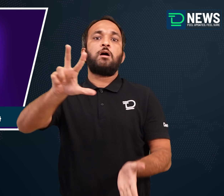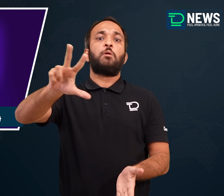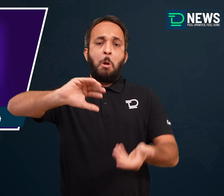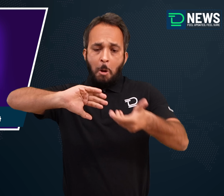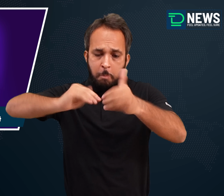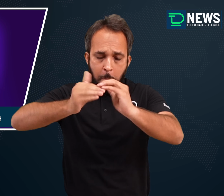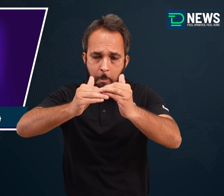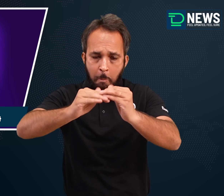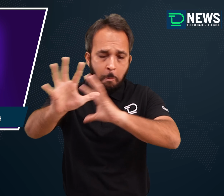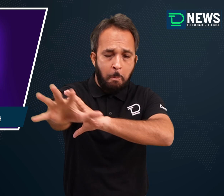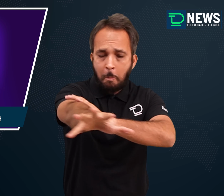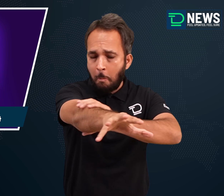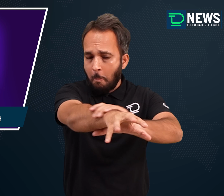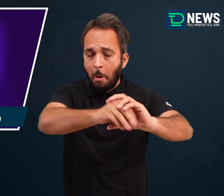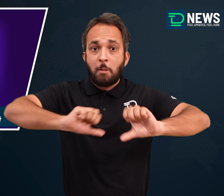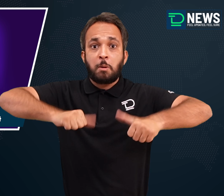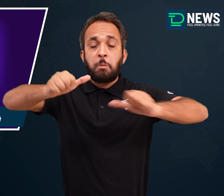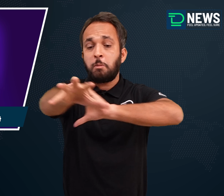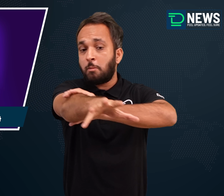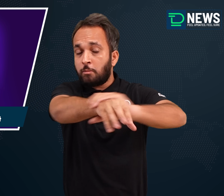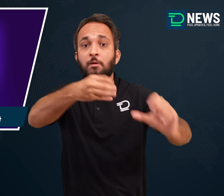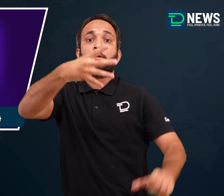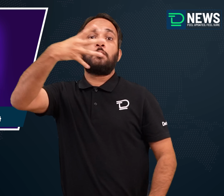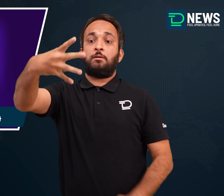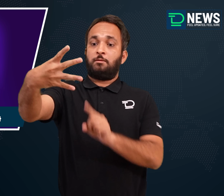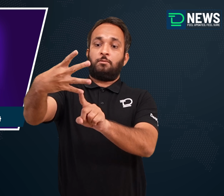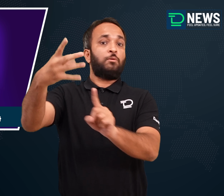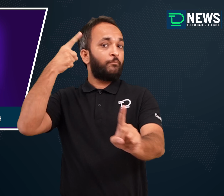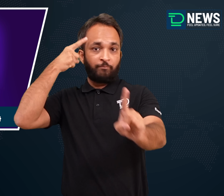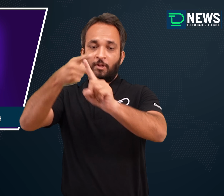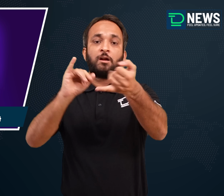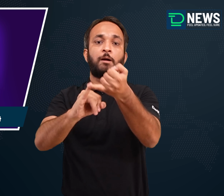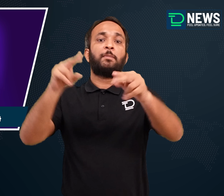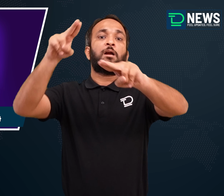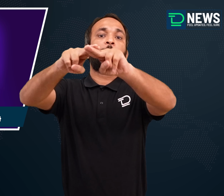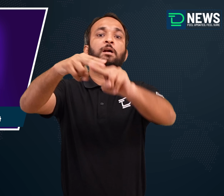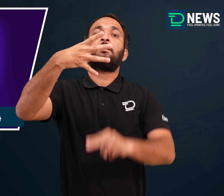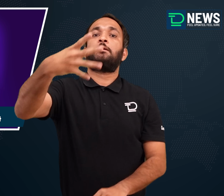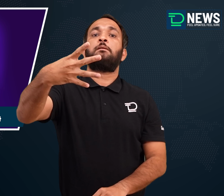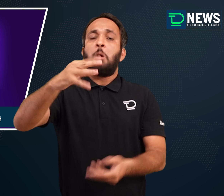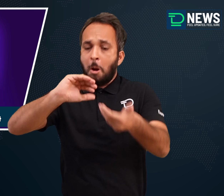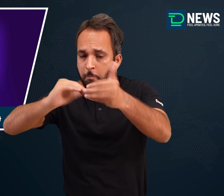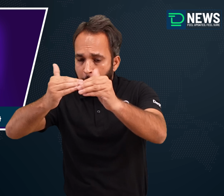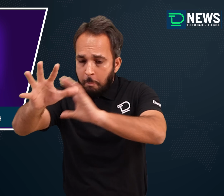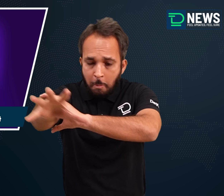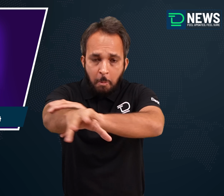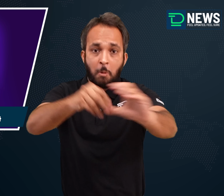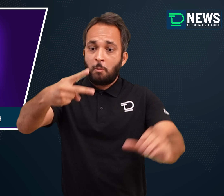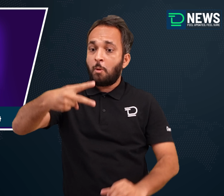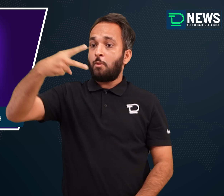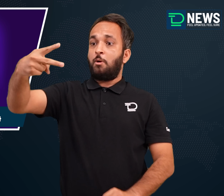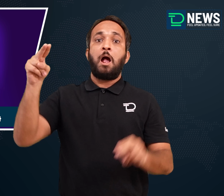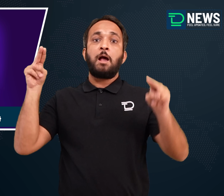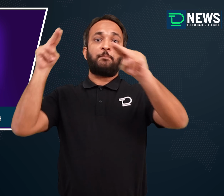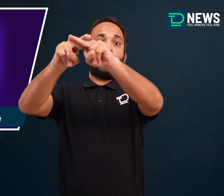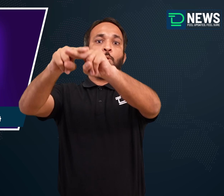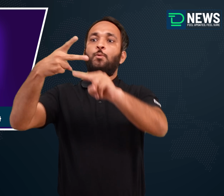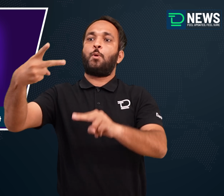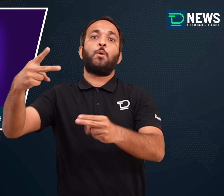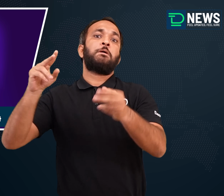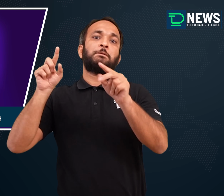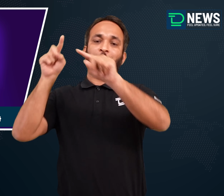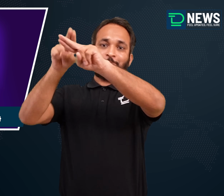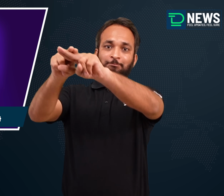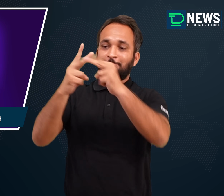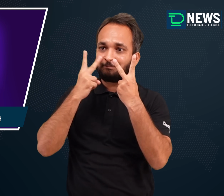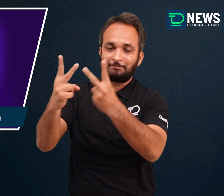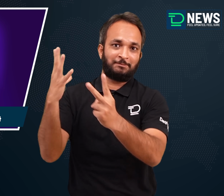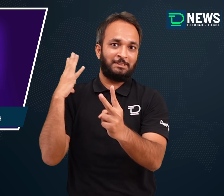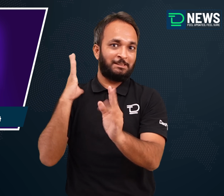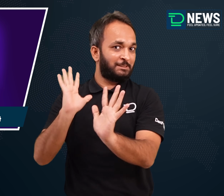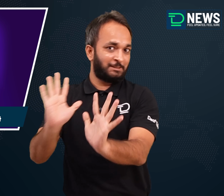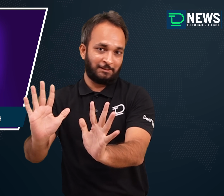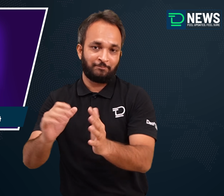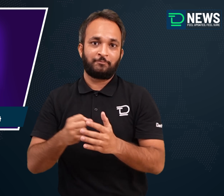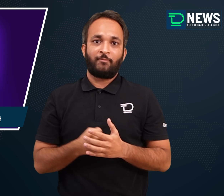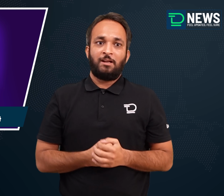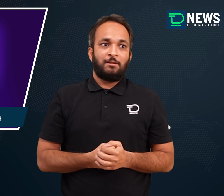The winners of the Super 8 round will advance to the semi-finals, and the top two teams will advance to the finals.